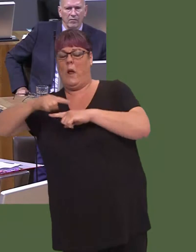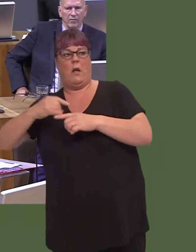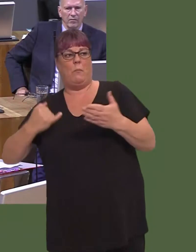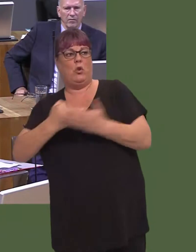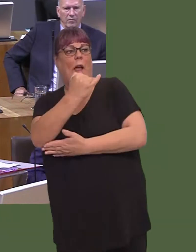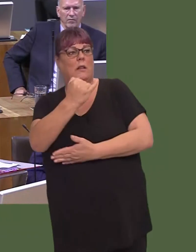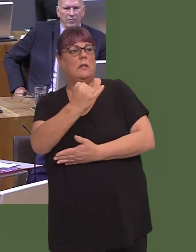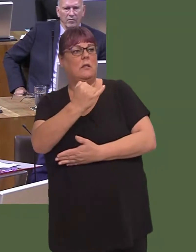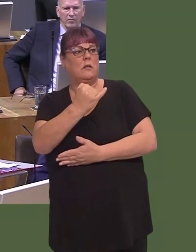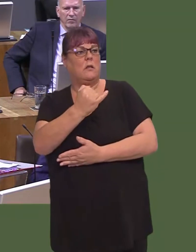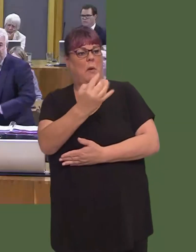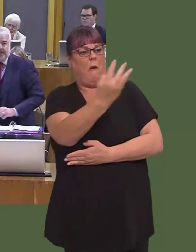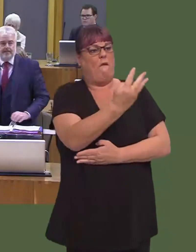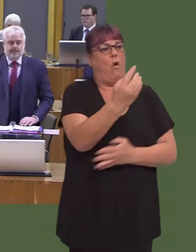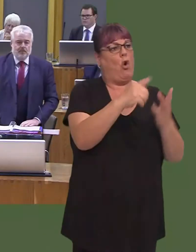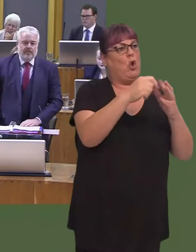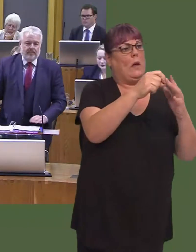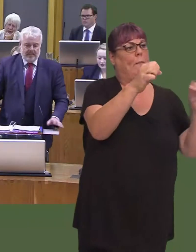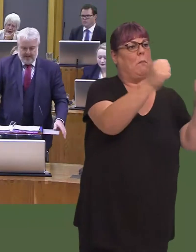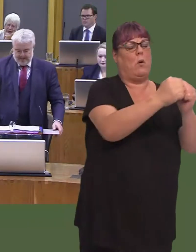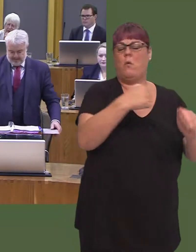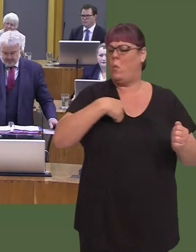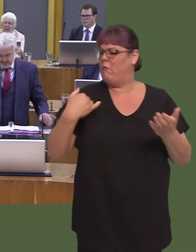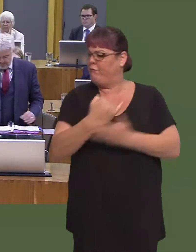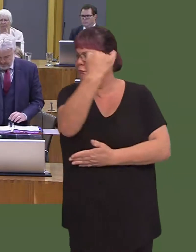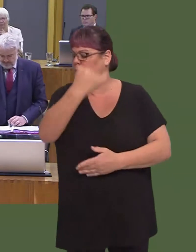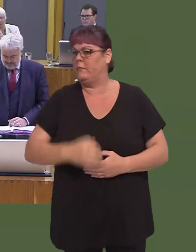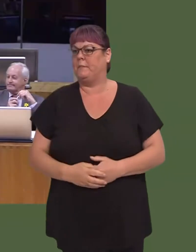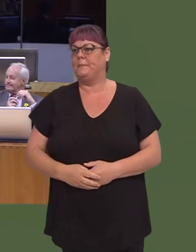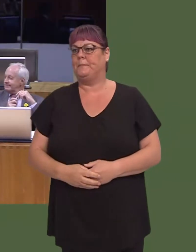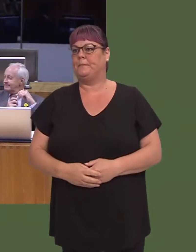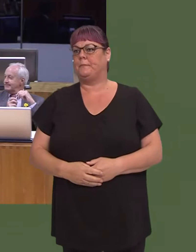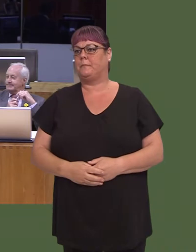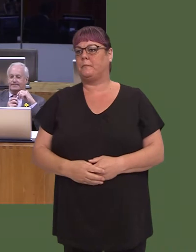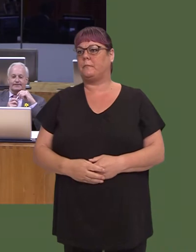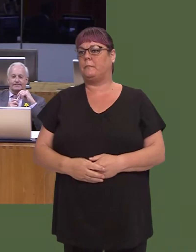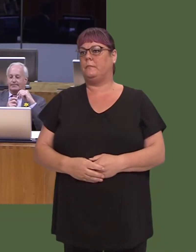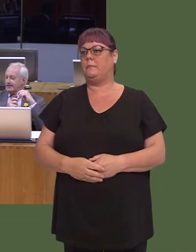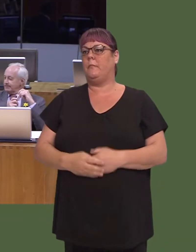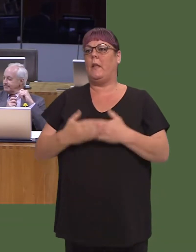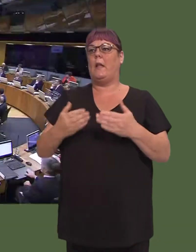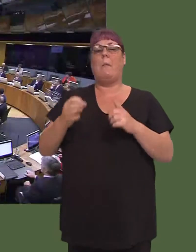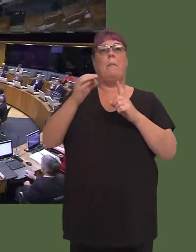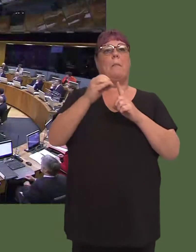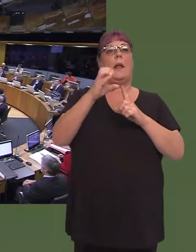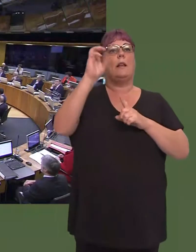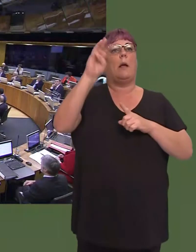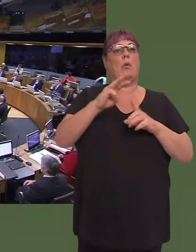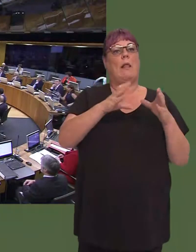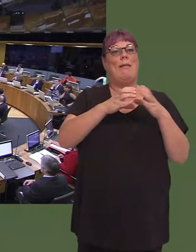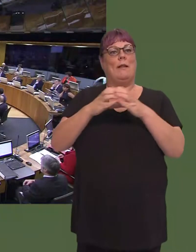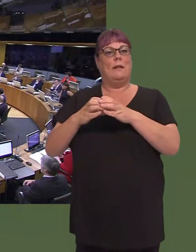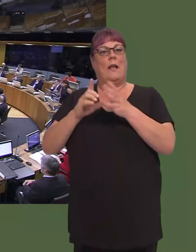raising Britain's standards, which were so appalling, when it came to the environment,